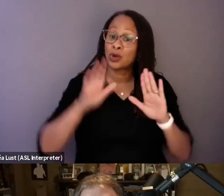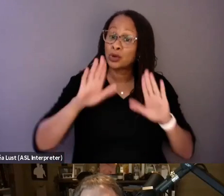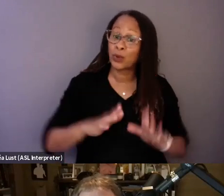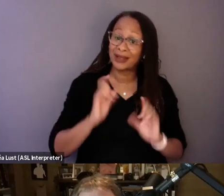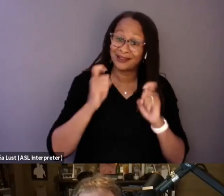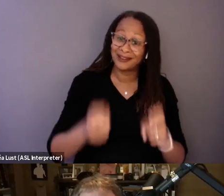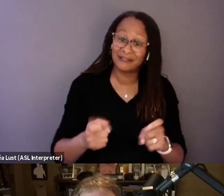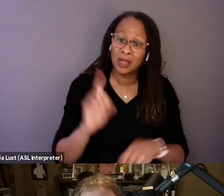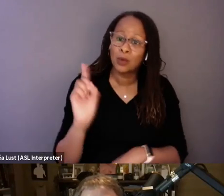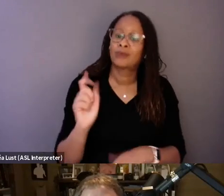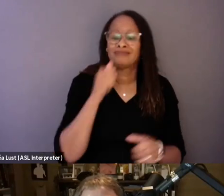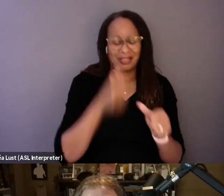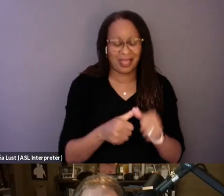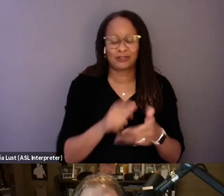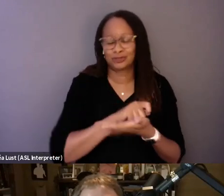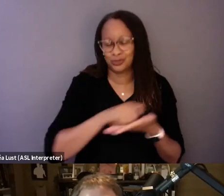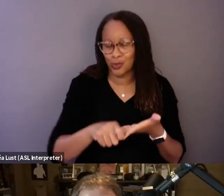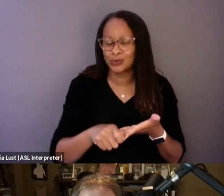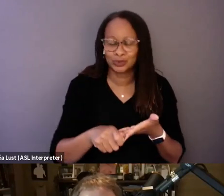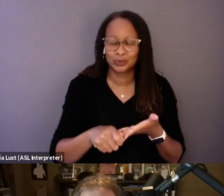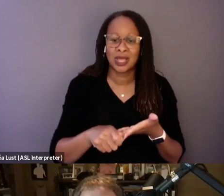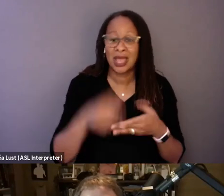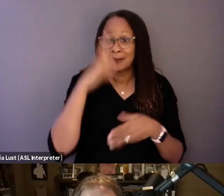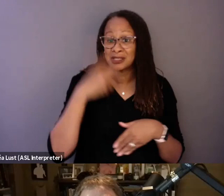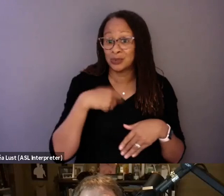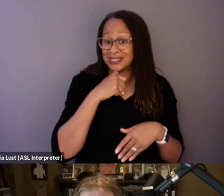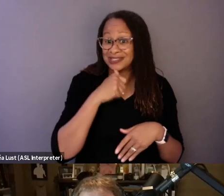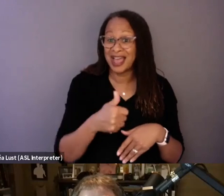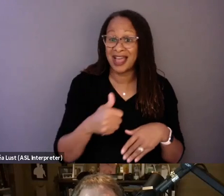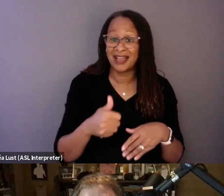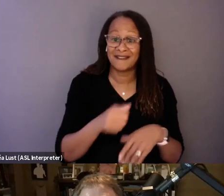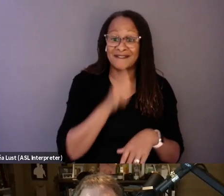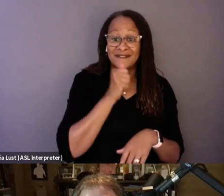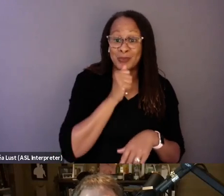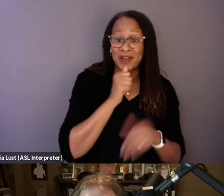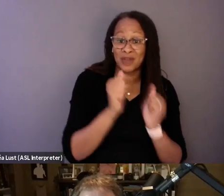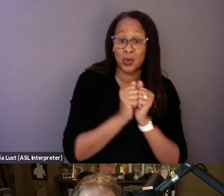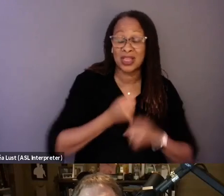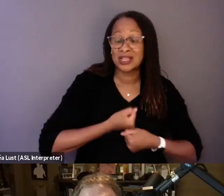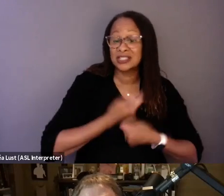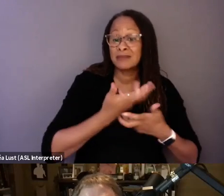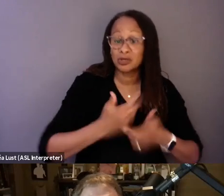where those letters that he wrote because while he was not a private with his emotional life, I mean